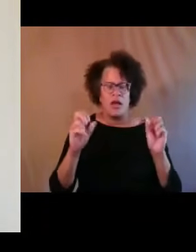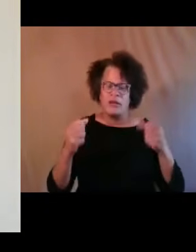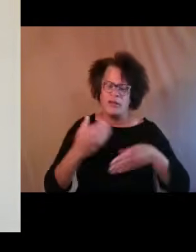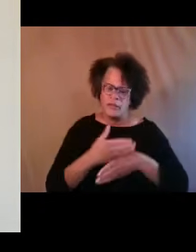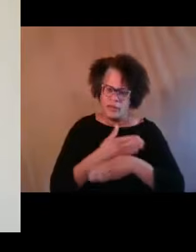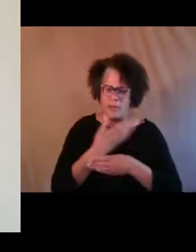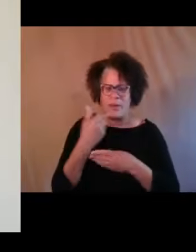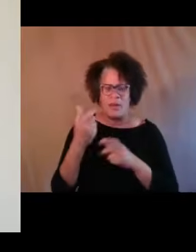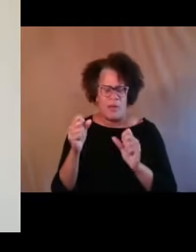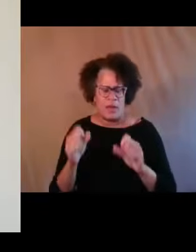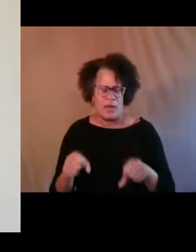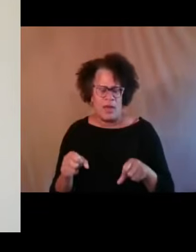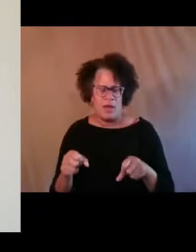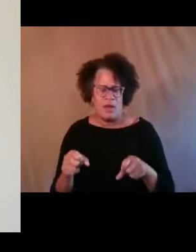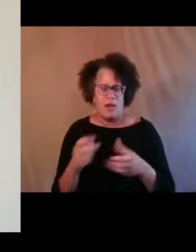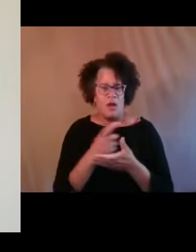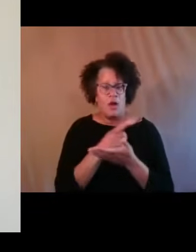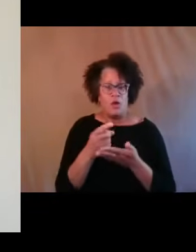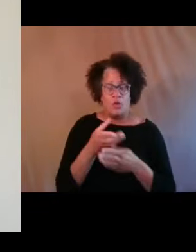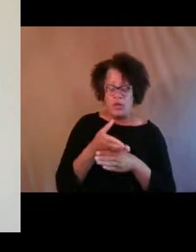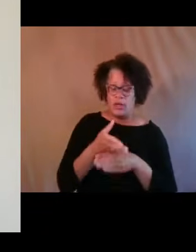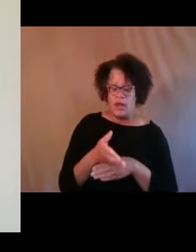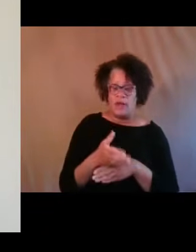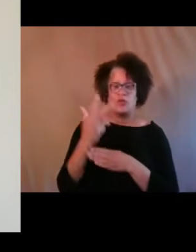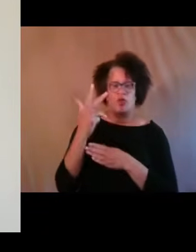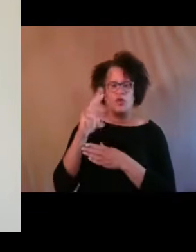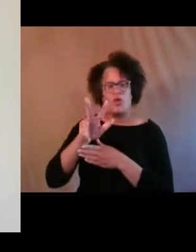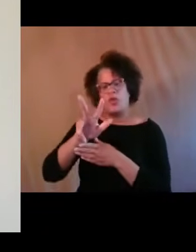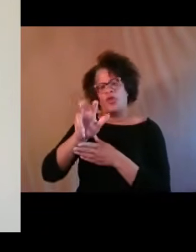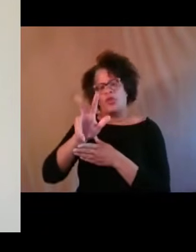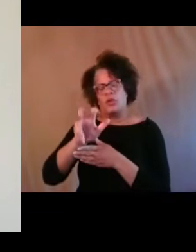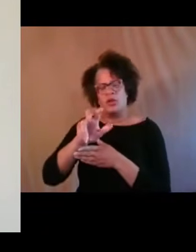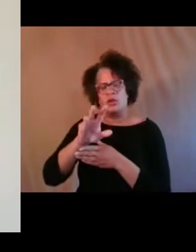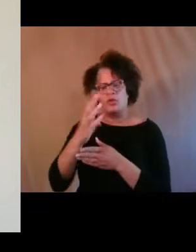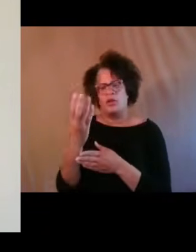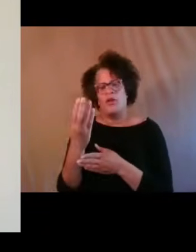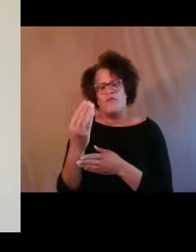A week after the 314th police killing this year,